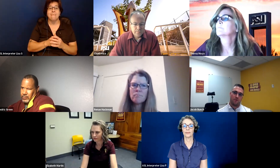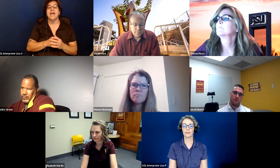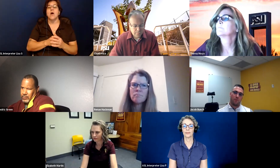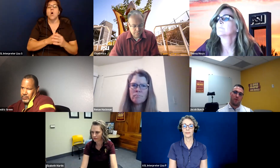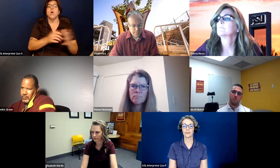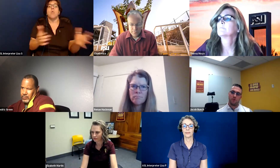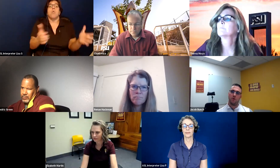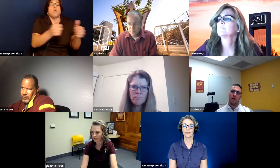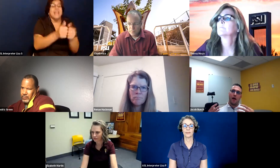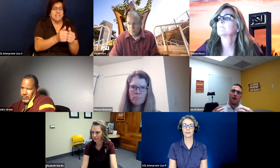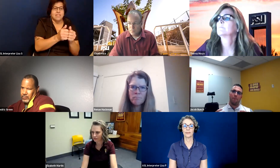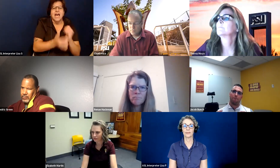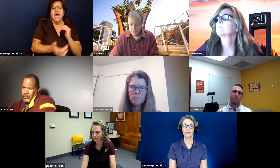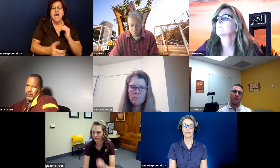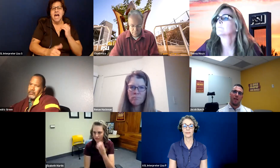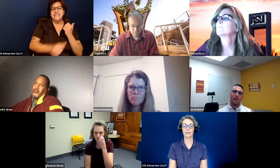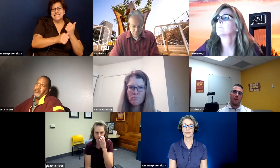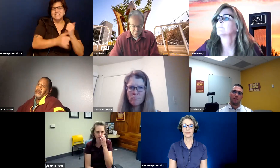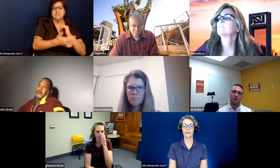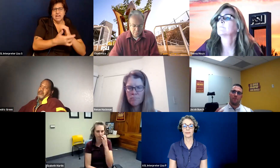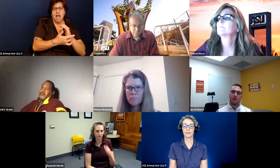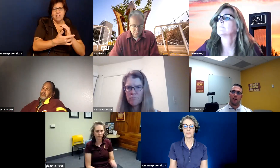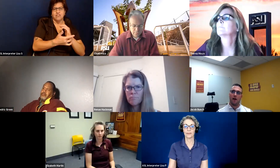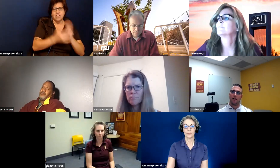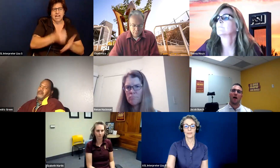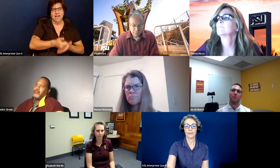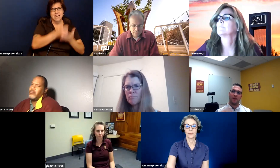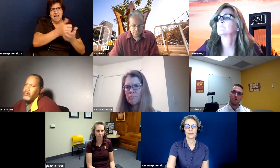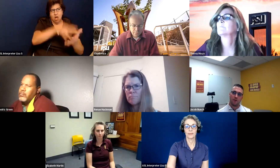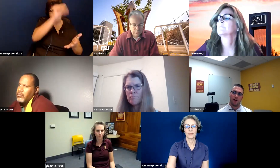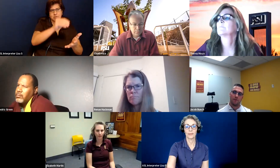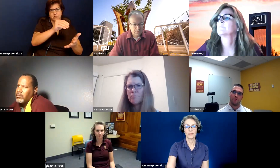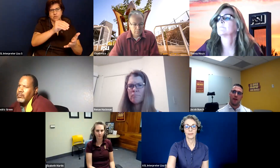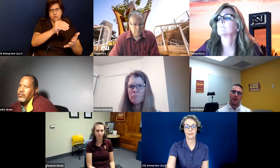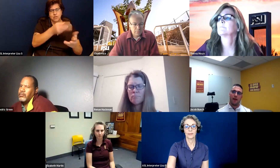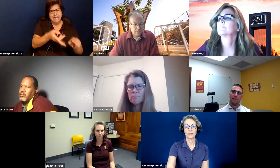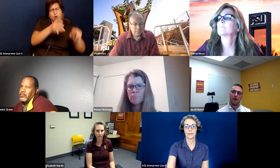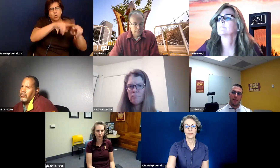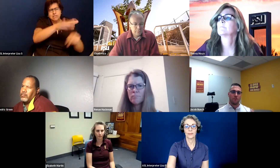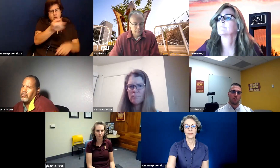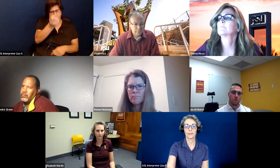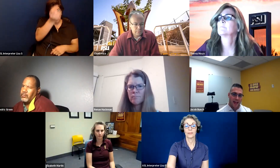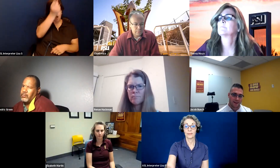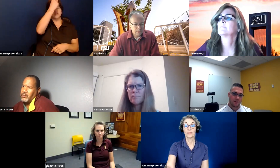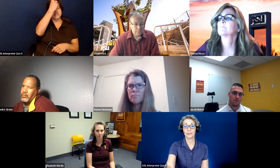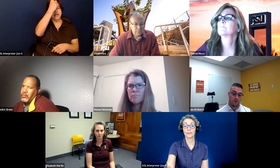to help them to increase their comprehension of and intellectual access to,